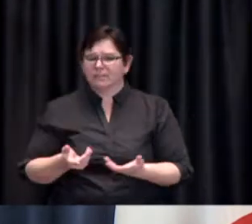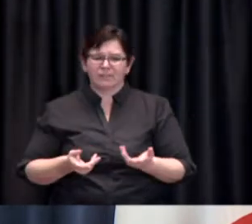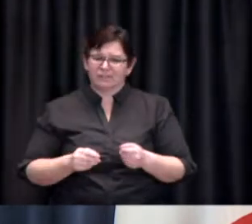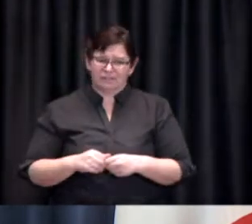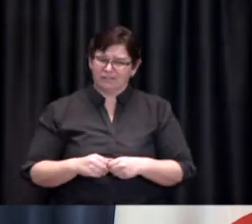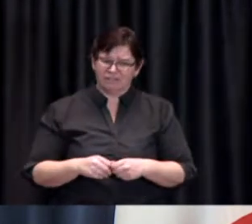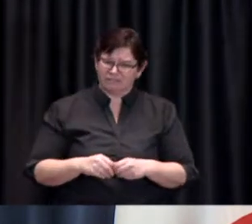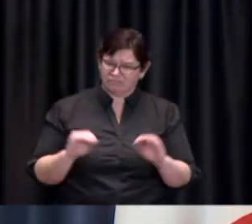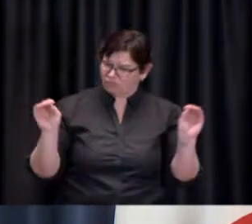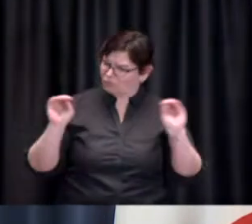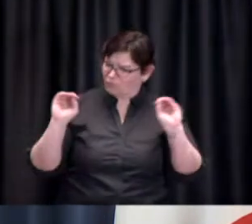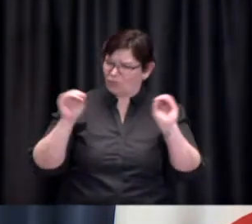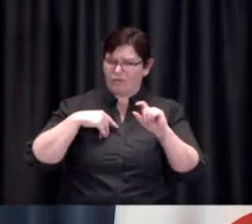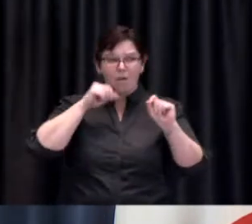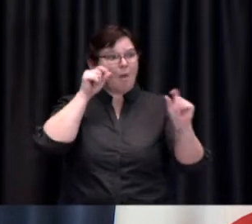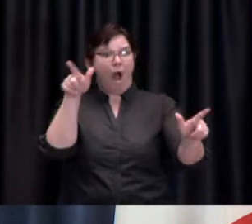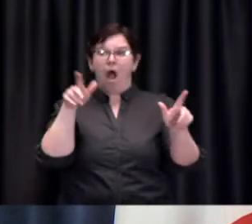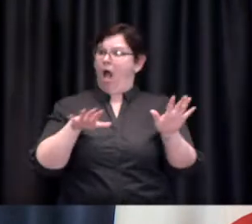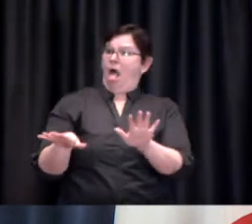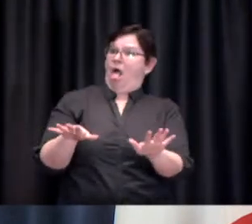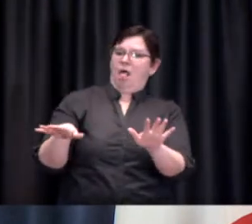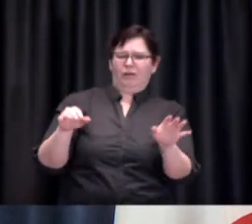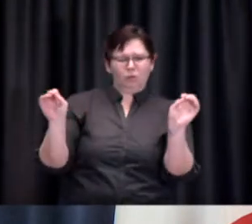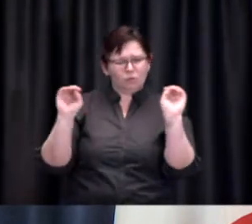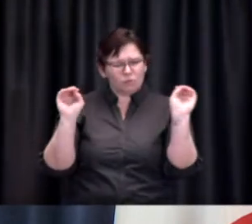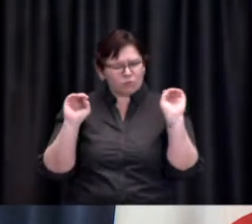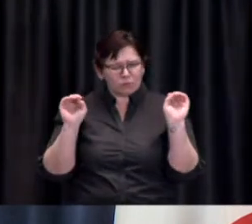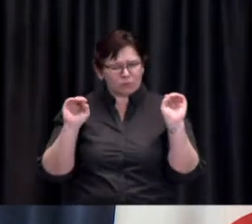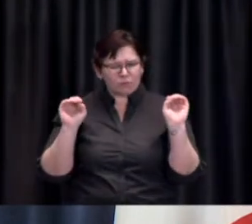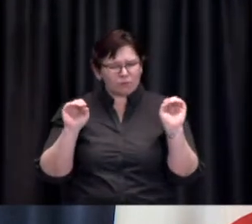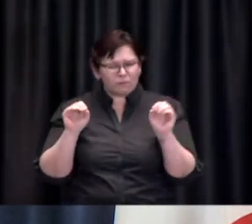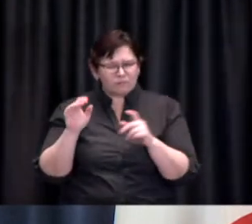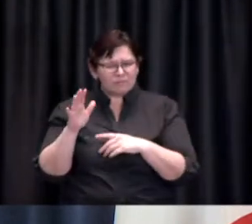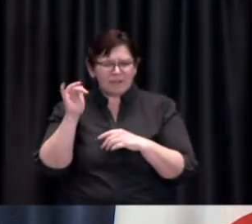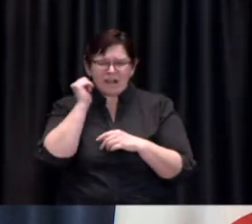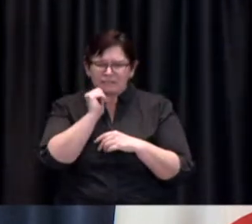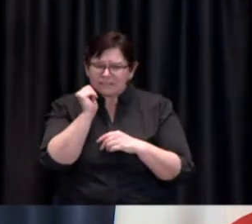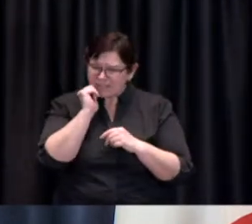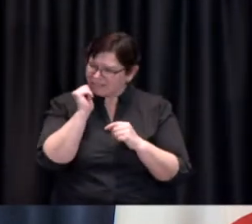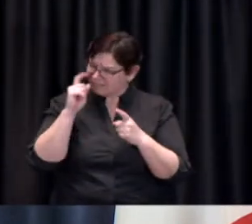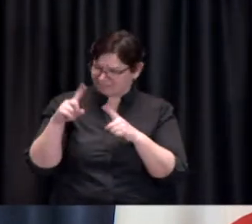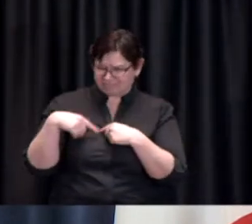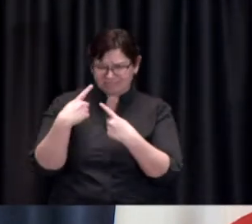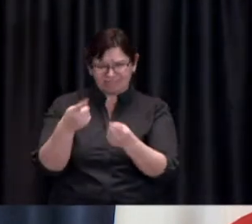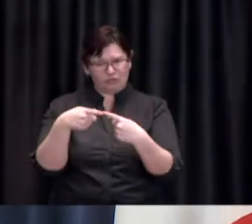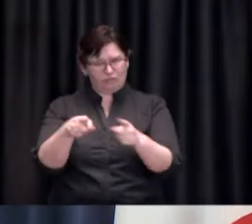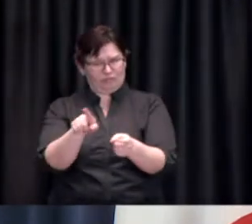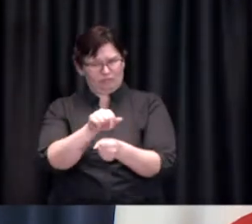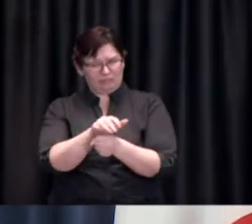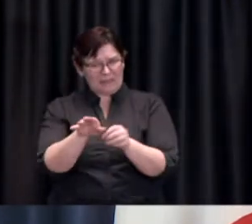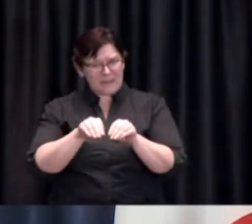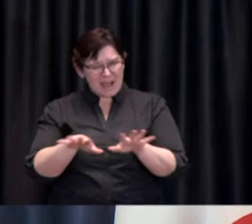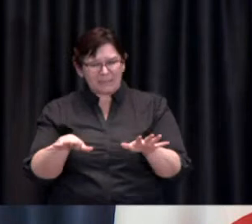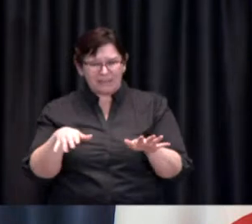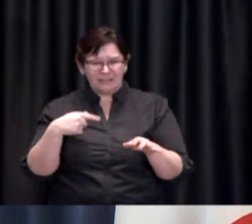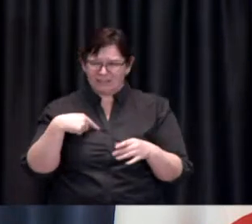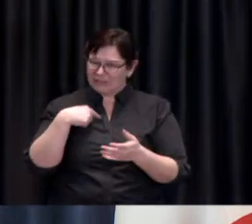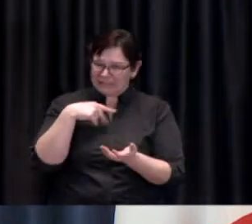is learning every single day in the middle of a pandemic um so there is uh as I said I'm